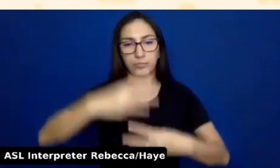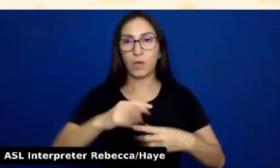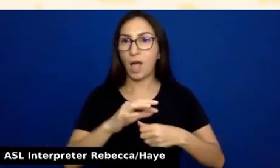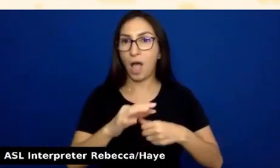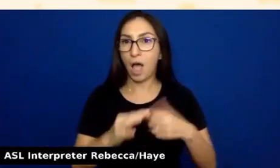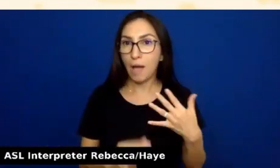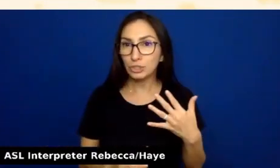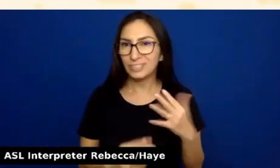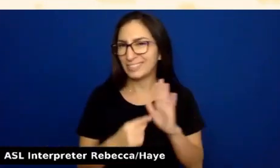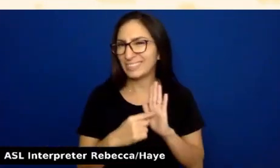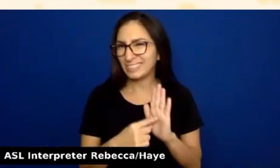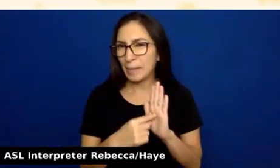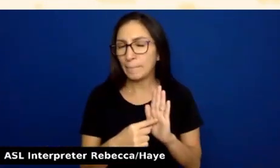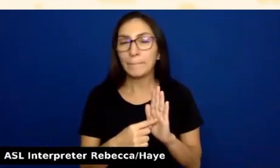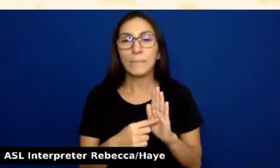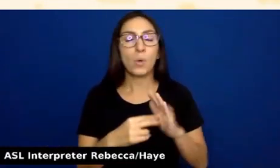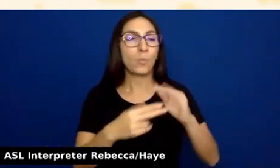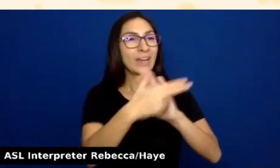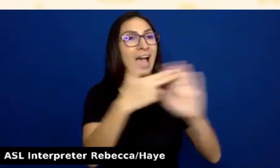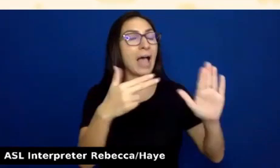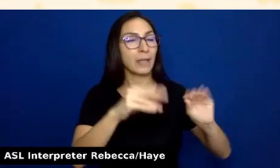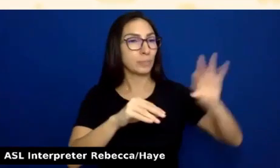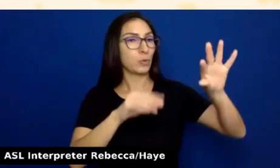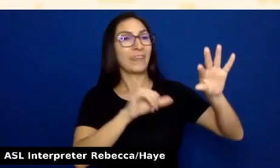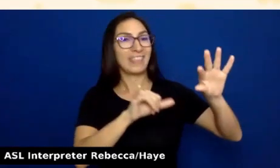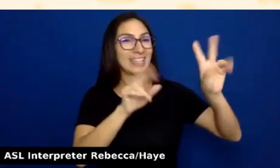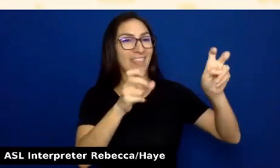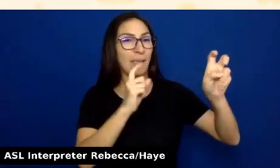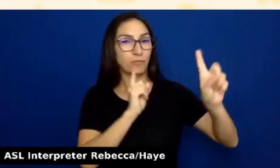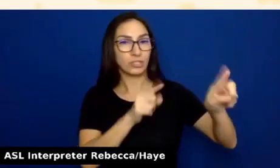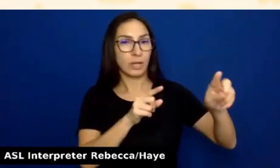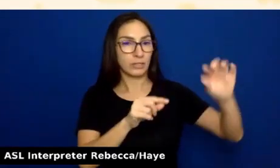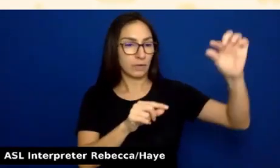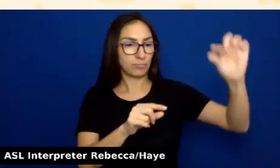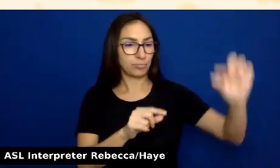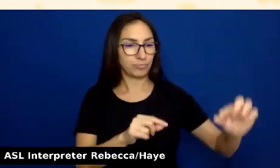that this theme is responsive, this theme has color choices.